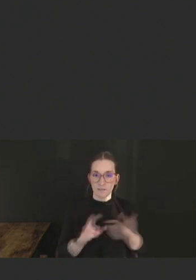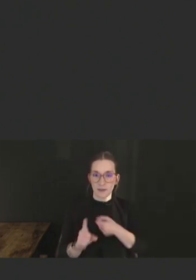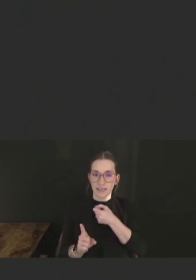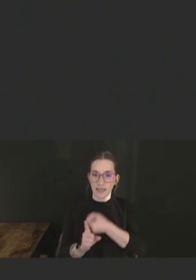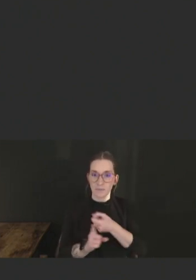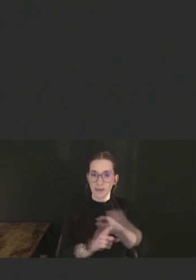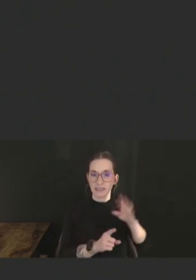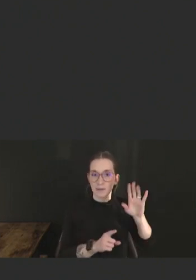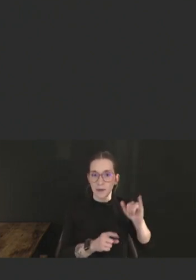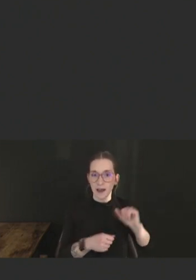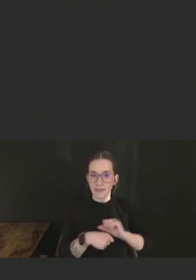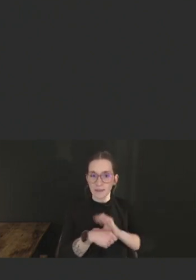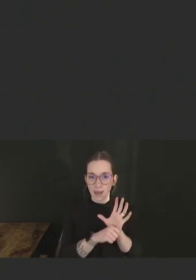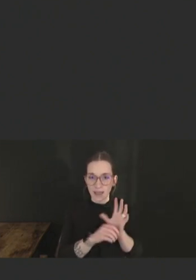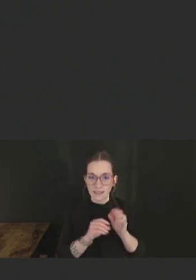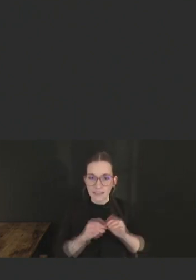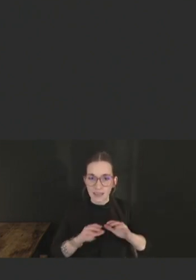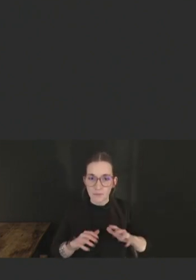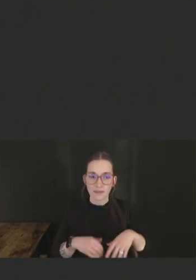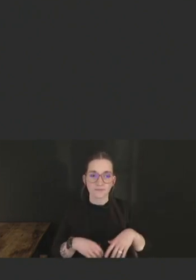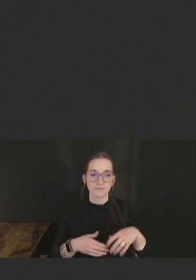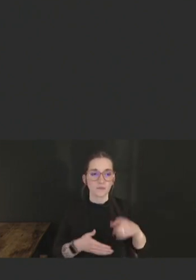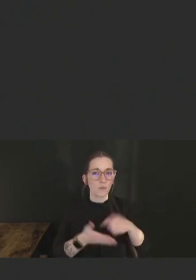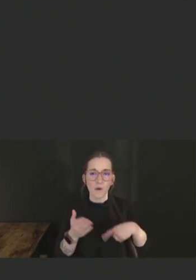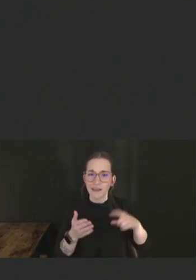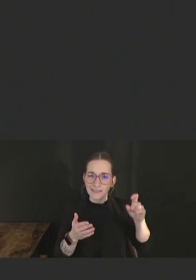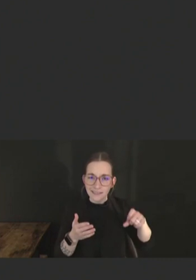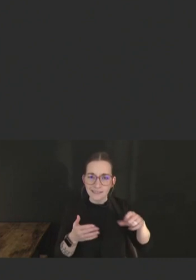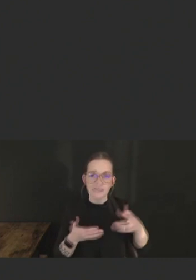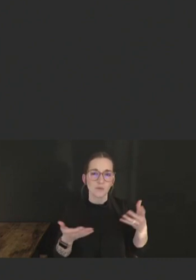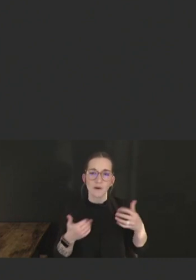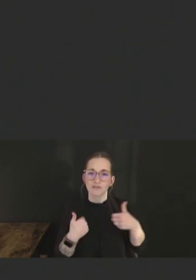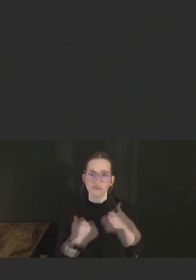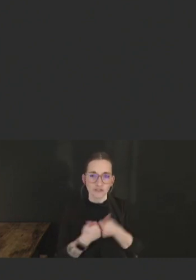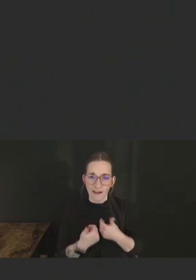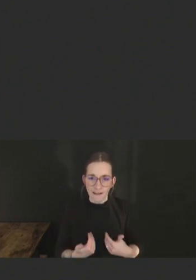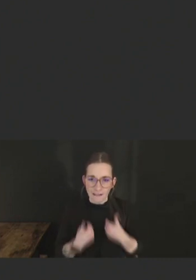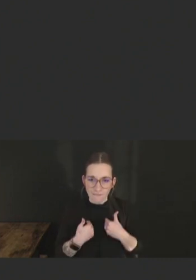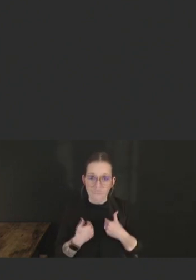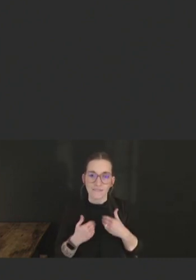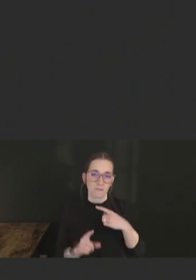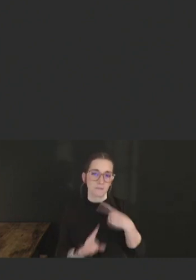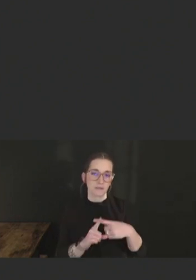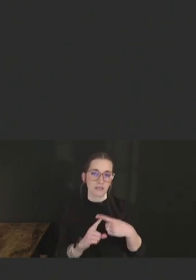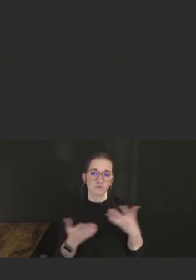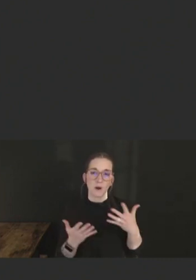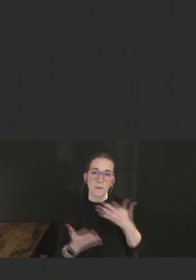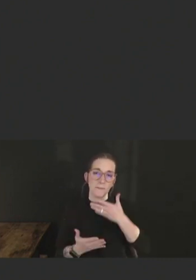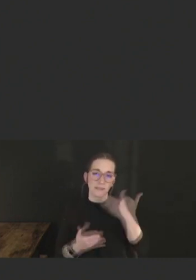needs and challenges they may have, as well as what best practices they have and what's worked for them.